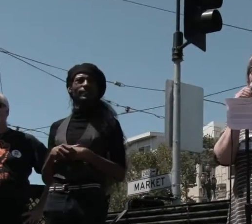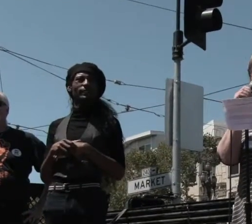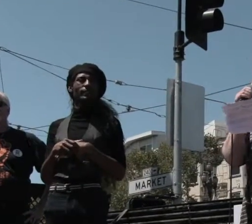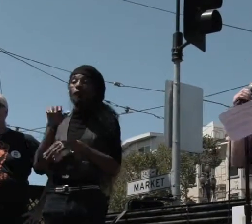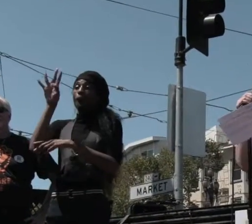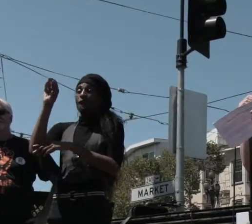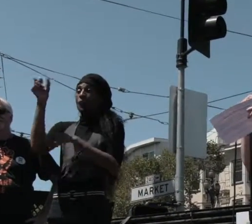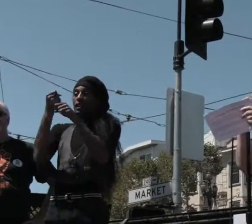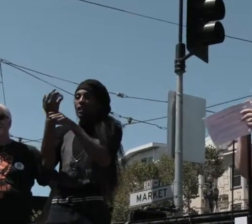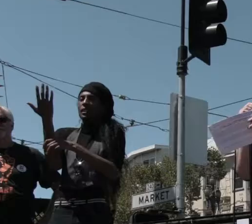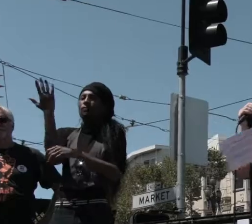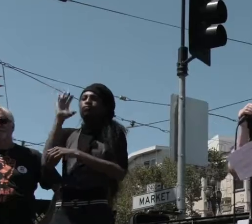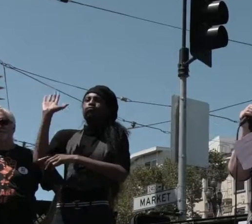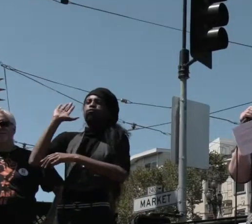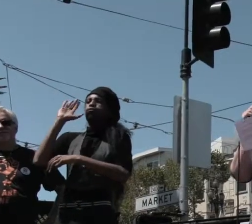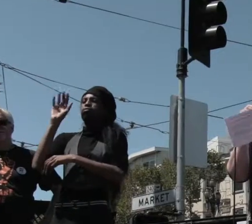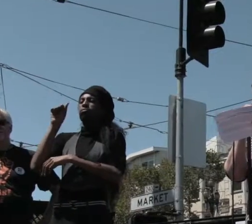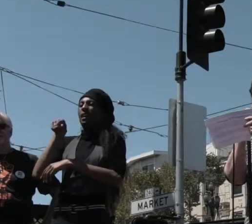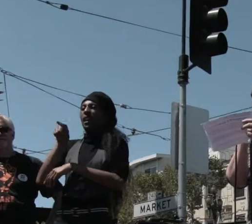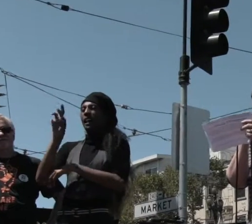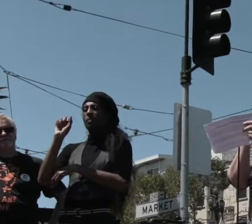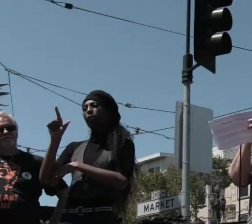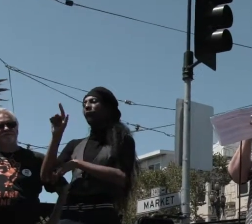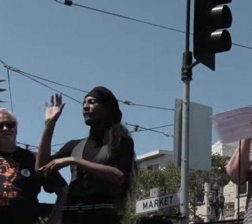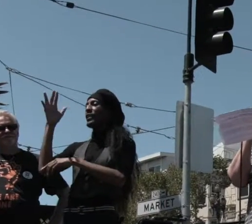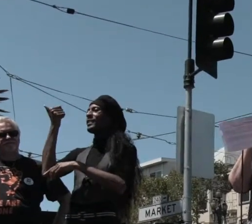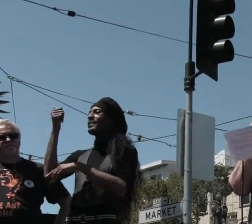Forty years ago on April 5, 1977,